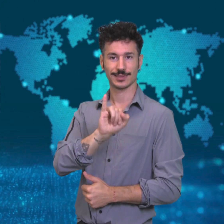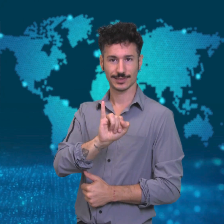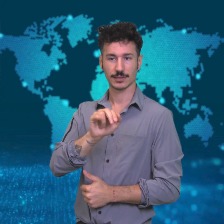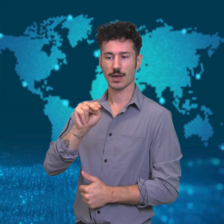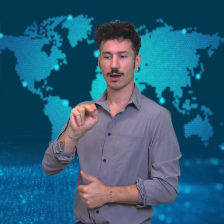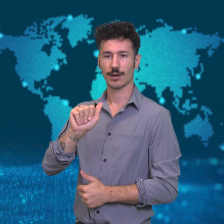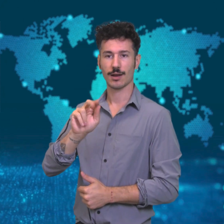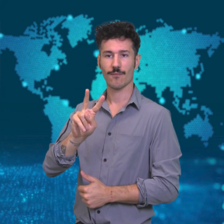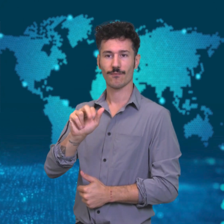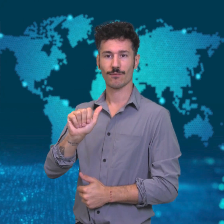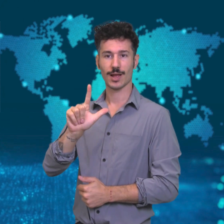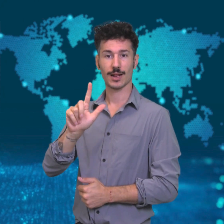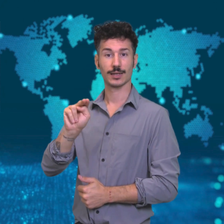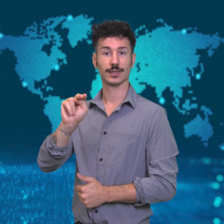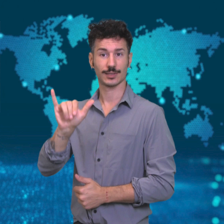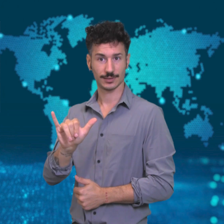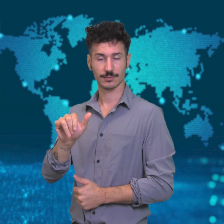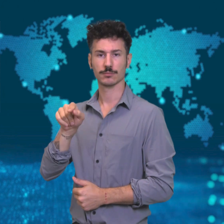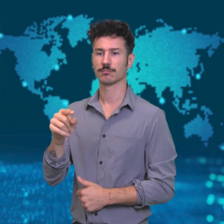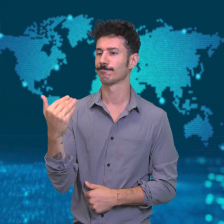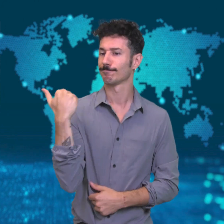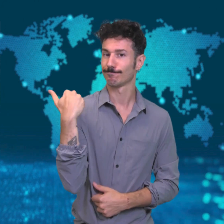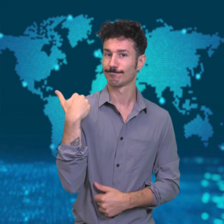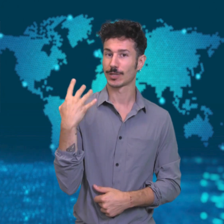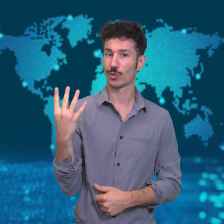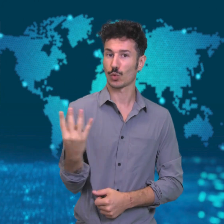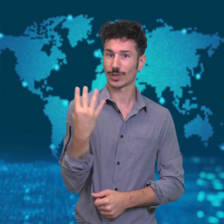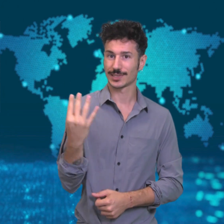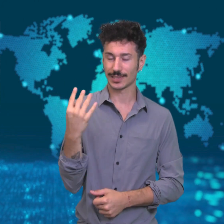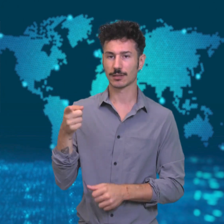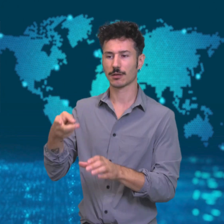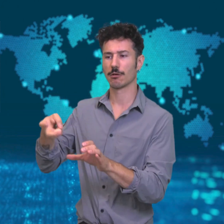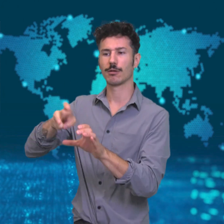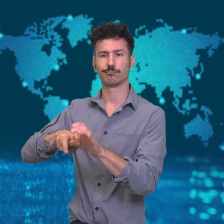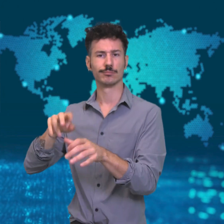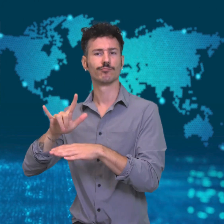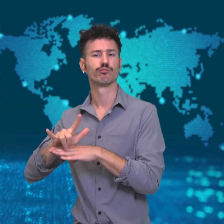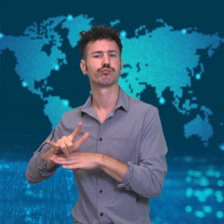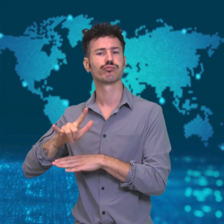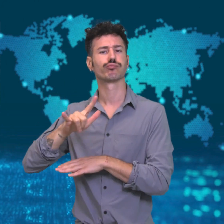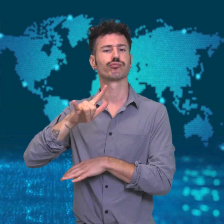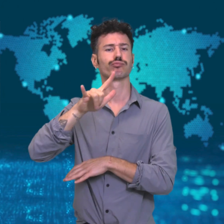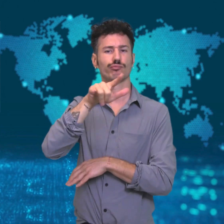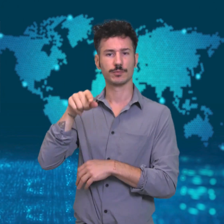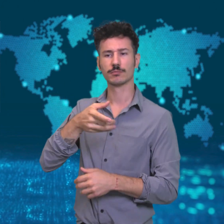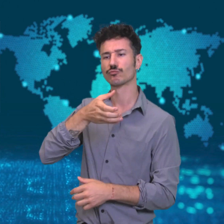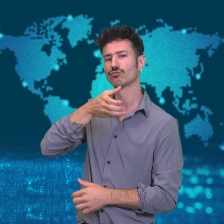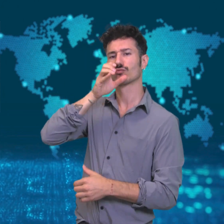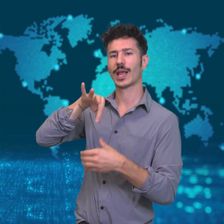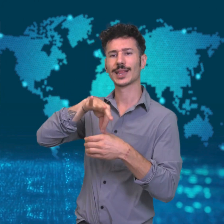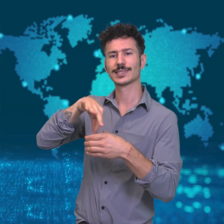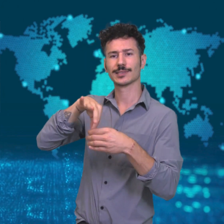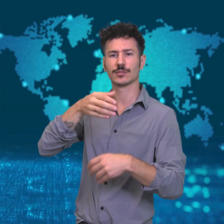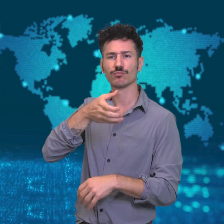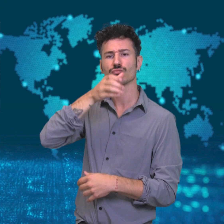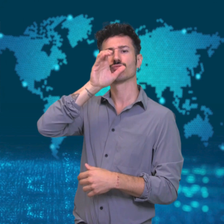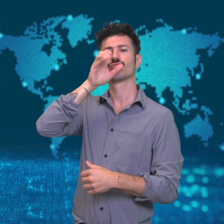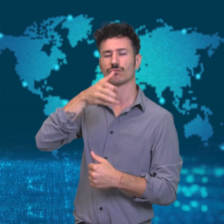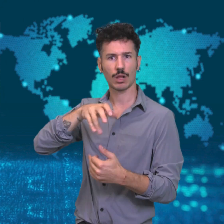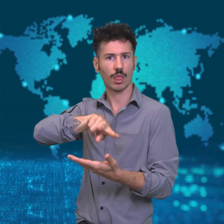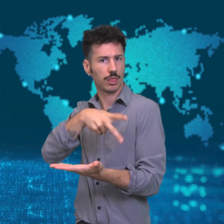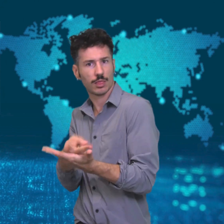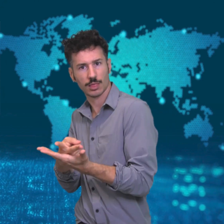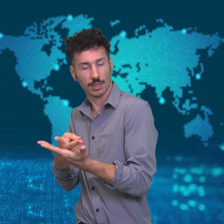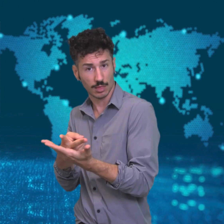Last Thursday, Alexei Navalny collapsed on a plane after drinking a cup of tea.